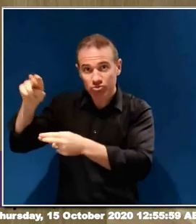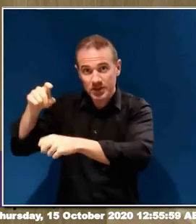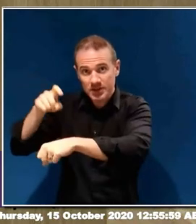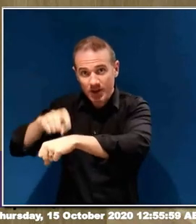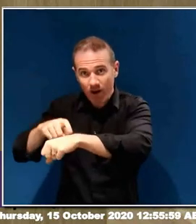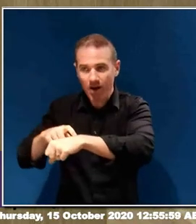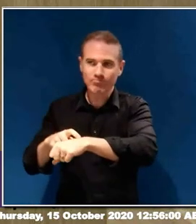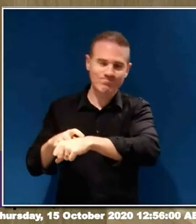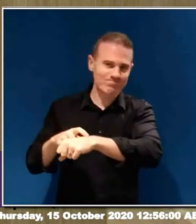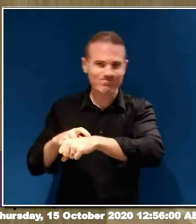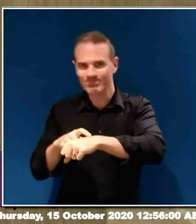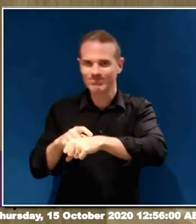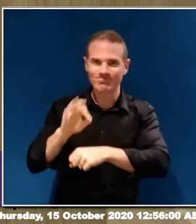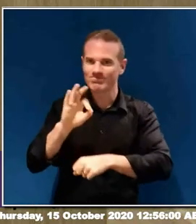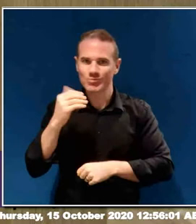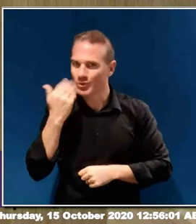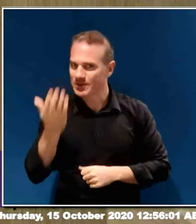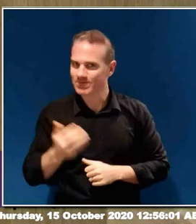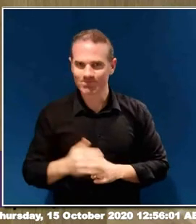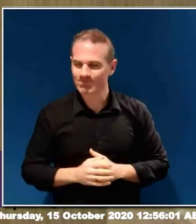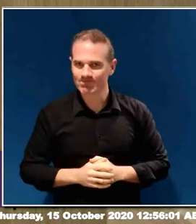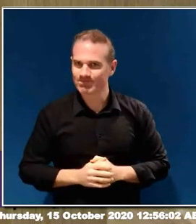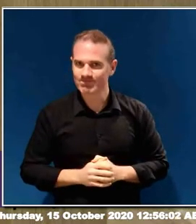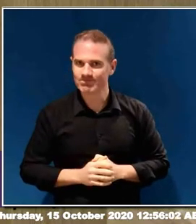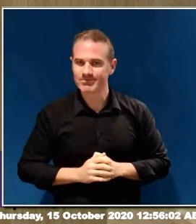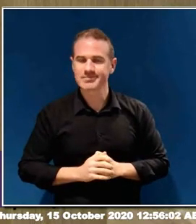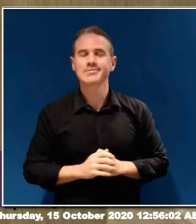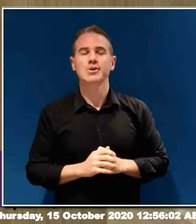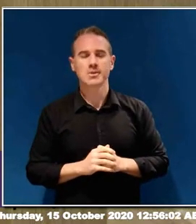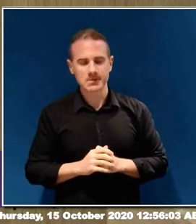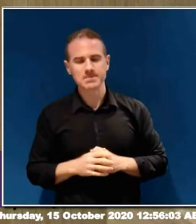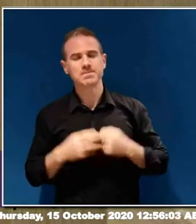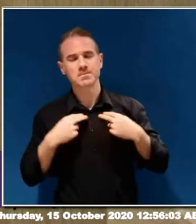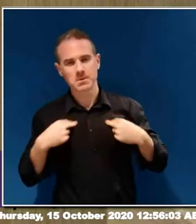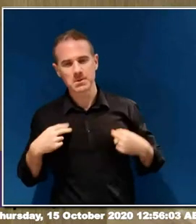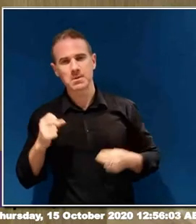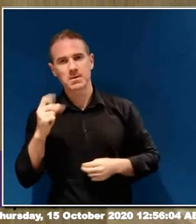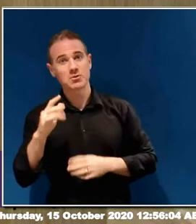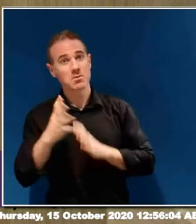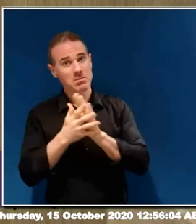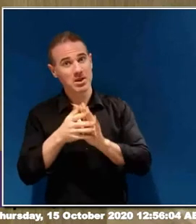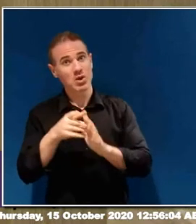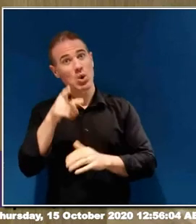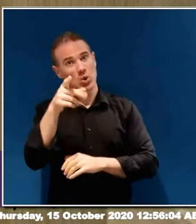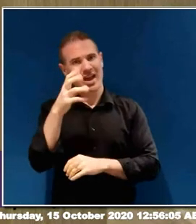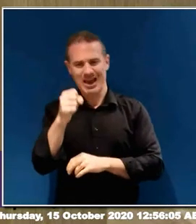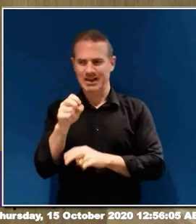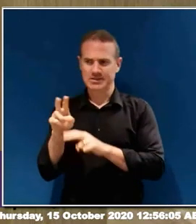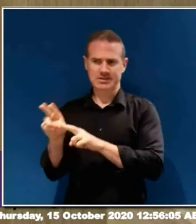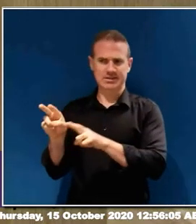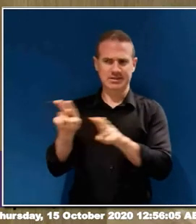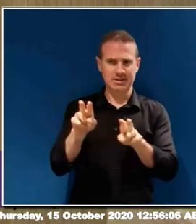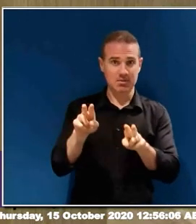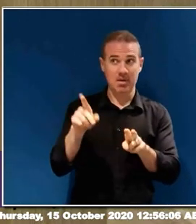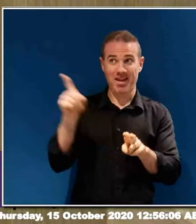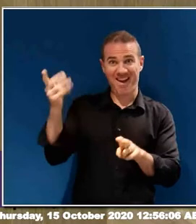OK. You've seen some things which indicate to you that the plans may not actually be being implemented?